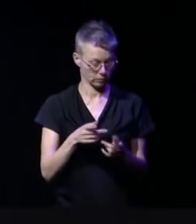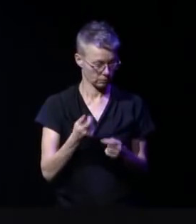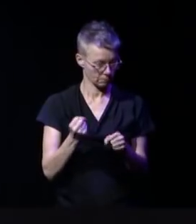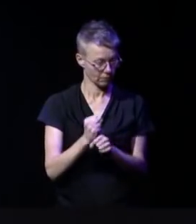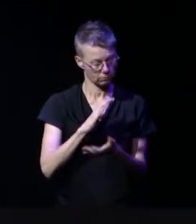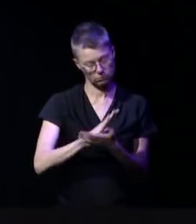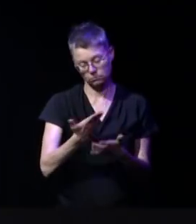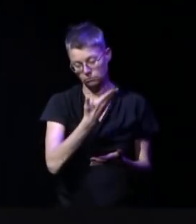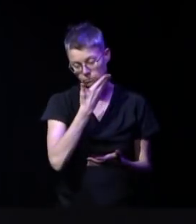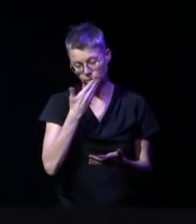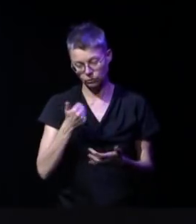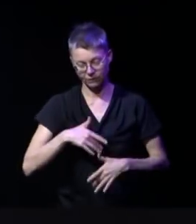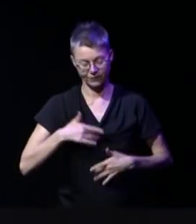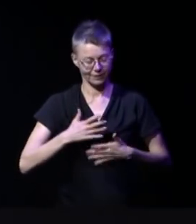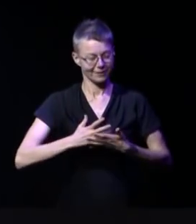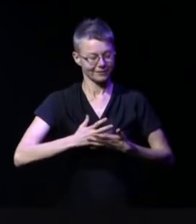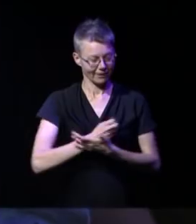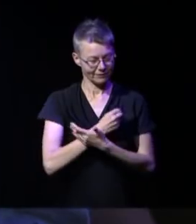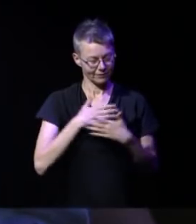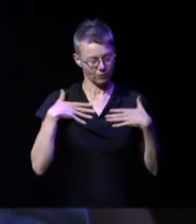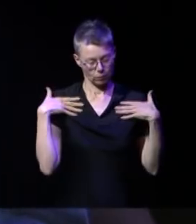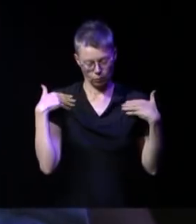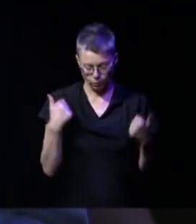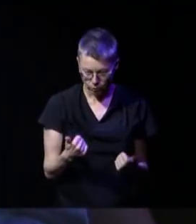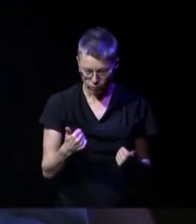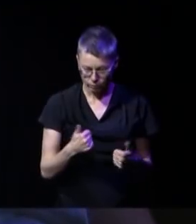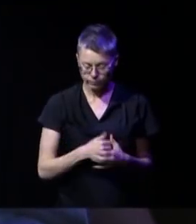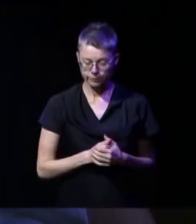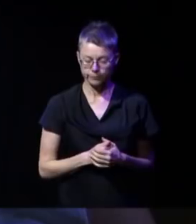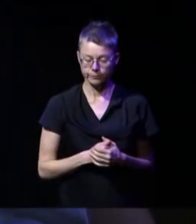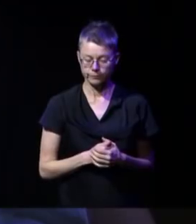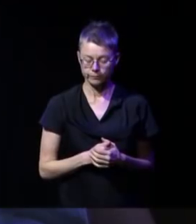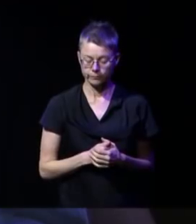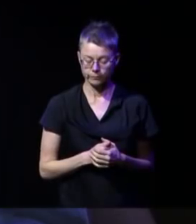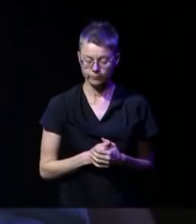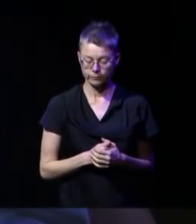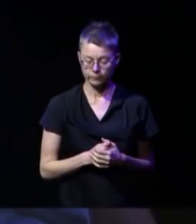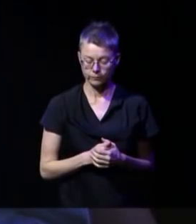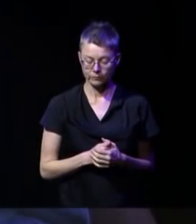with a feeling of safety and well-being. We are granted a reprieve from confusion.